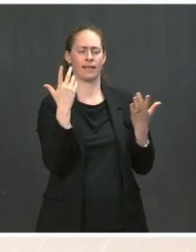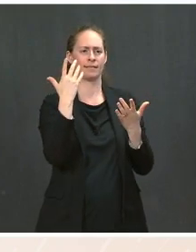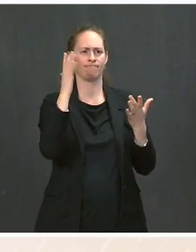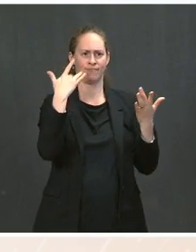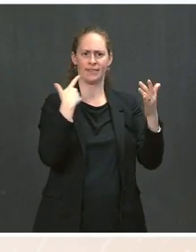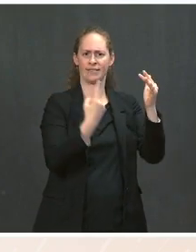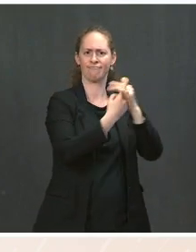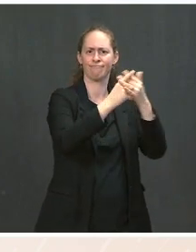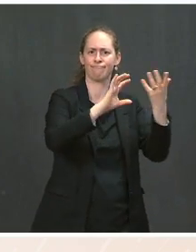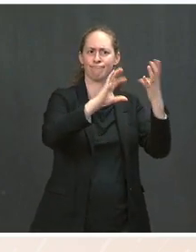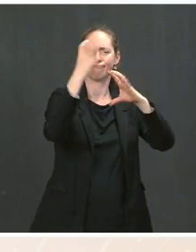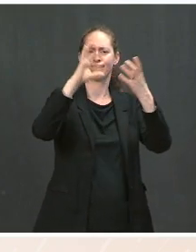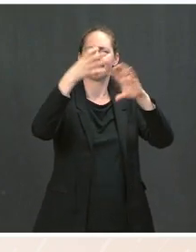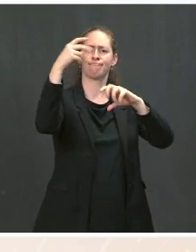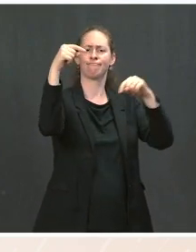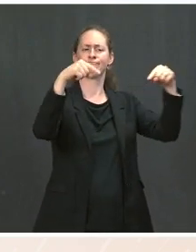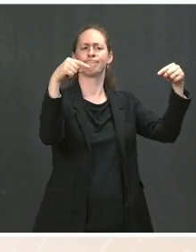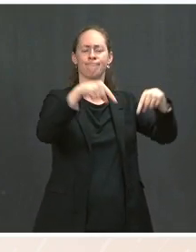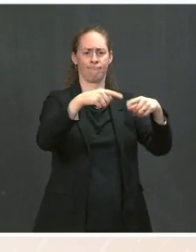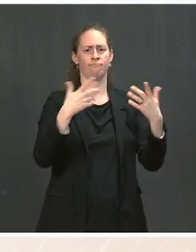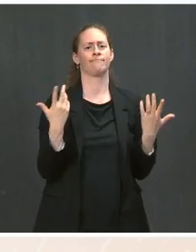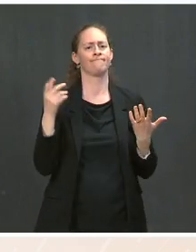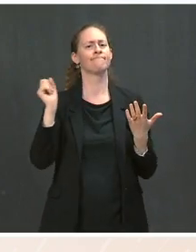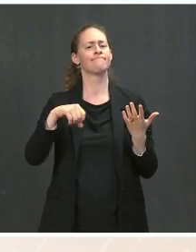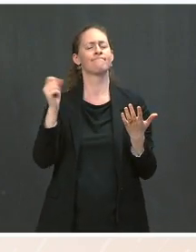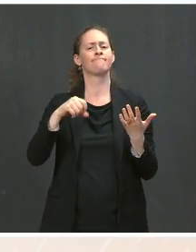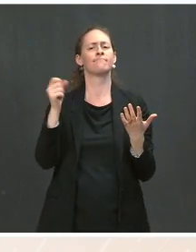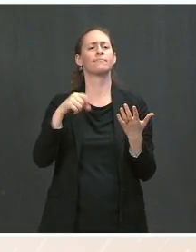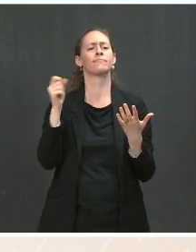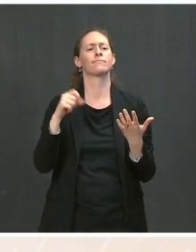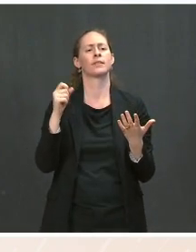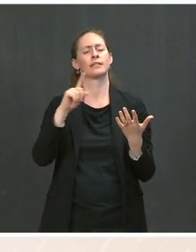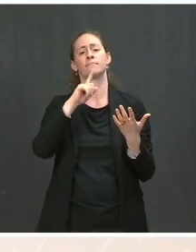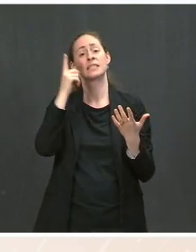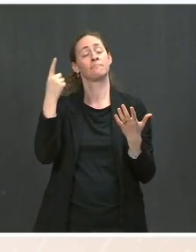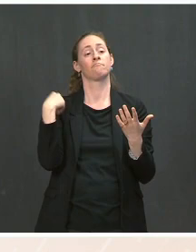But our objective is to move to a place to de-escalate